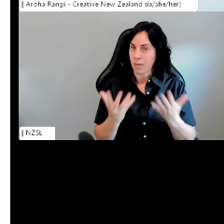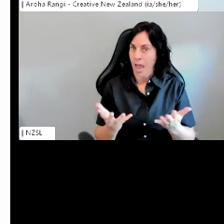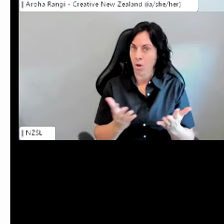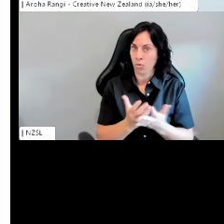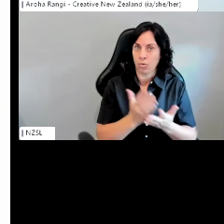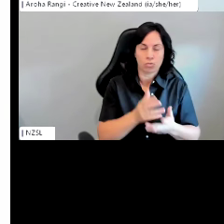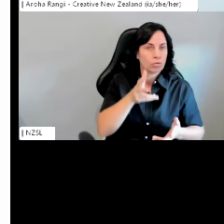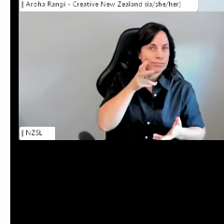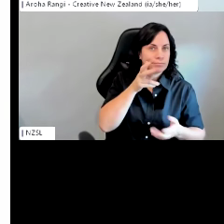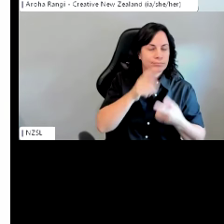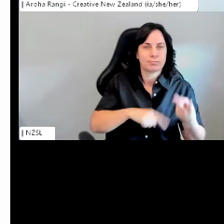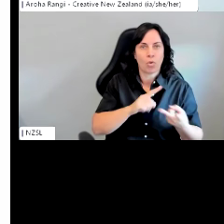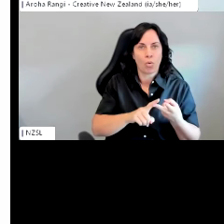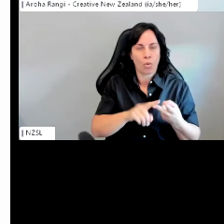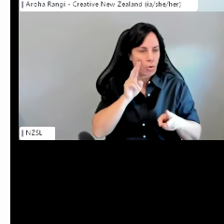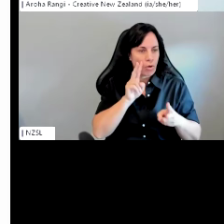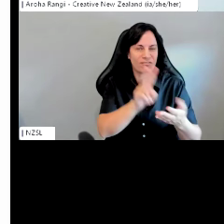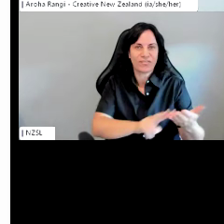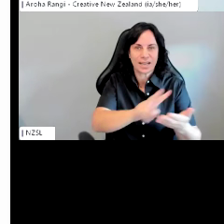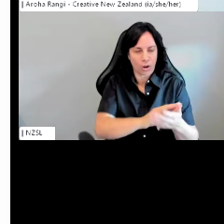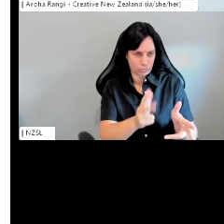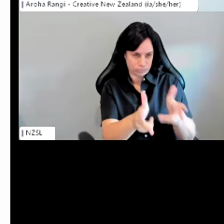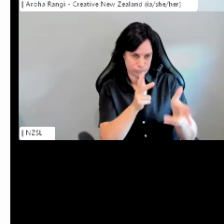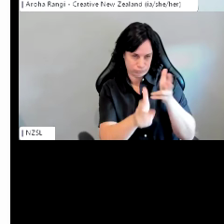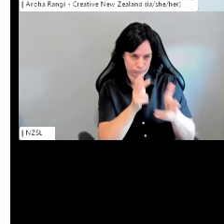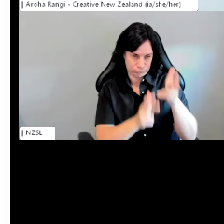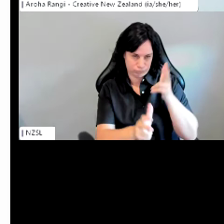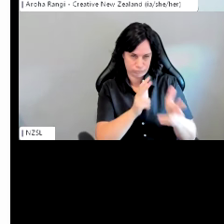mean something that tells them really clearly about the emotional impact that it's going to